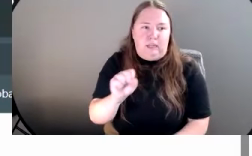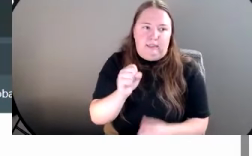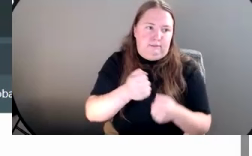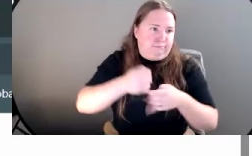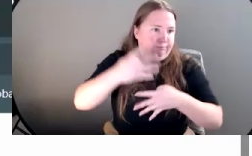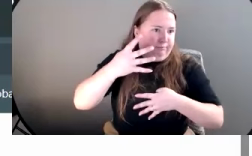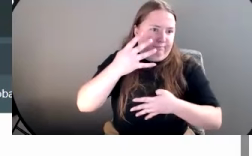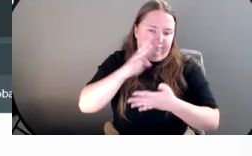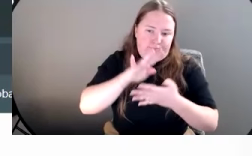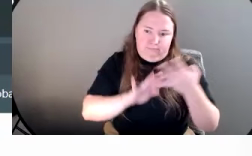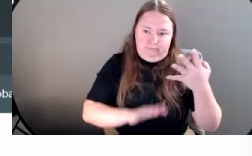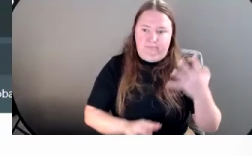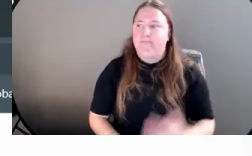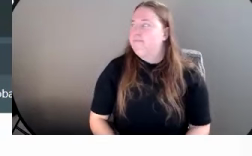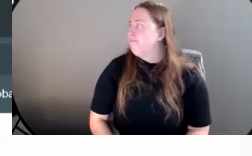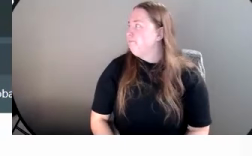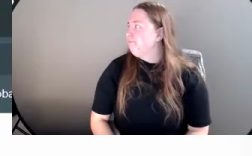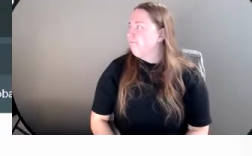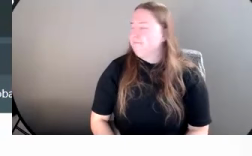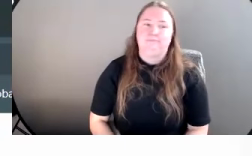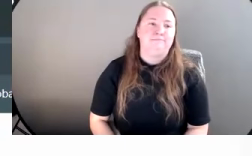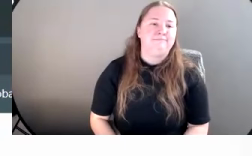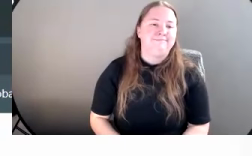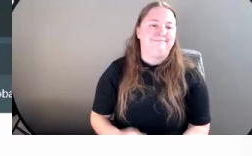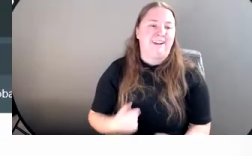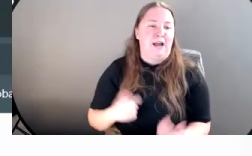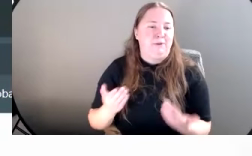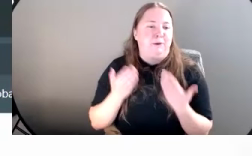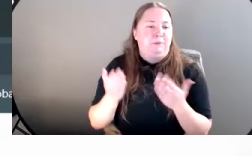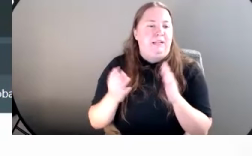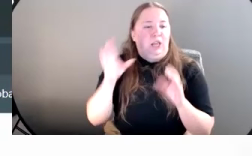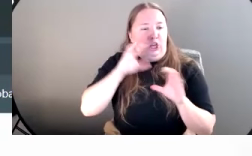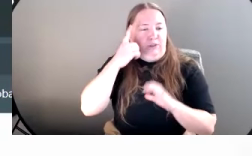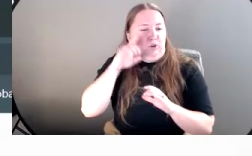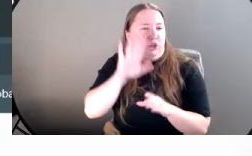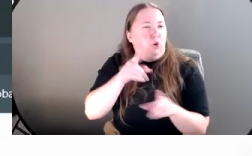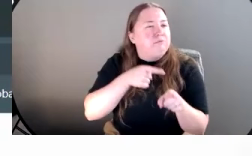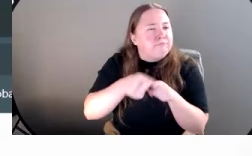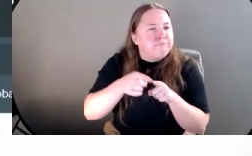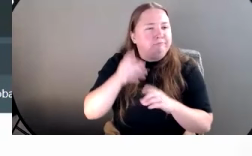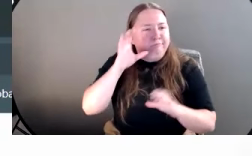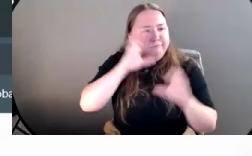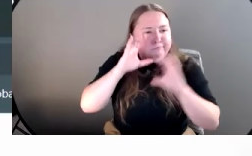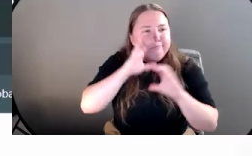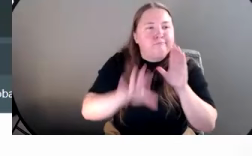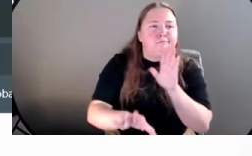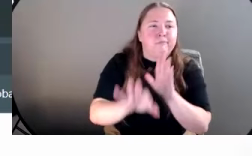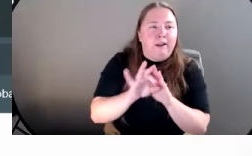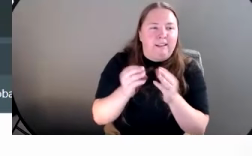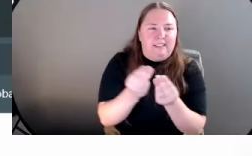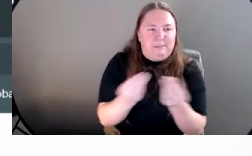And I would just recommend finding your subject area, and, browsing some of those materials.